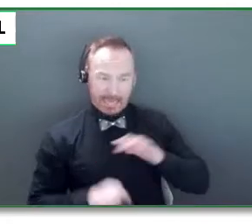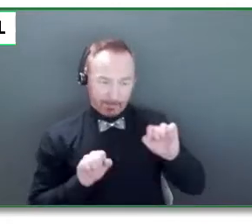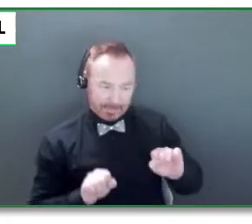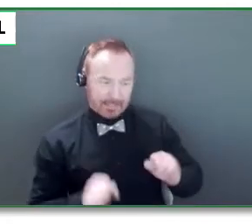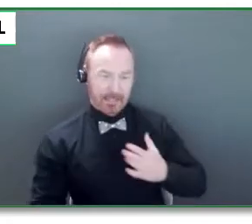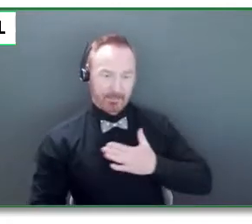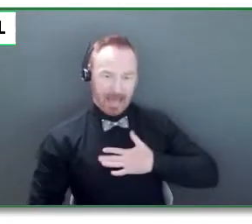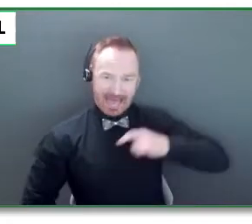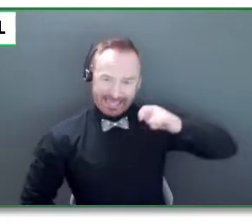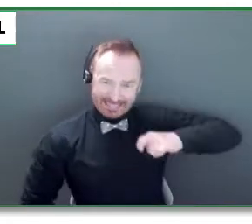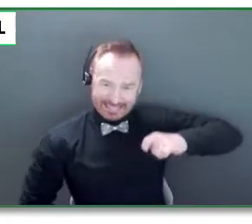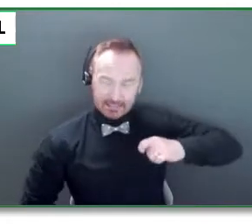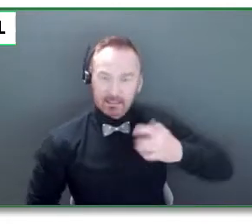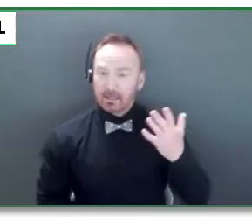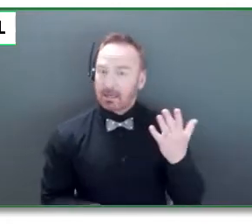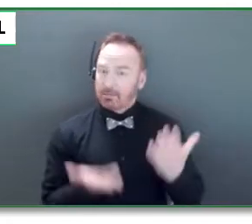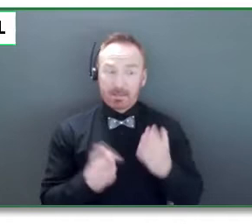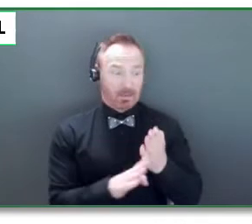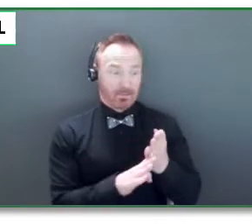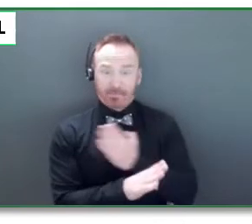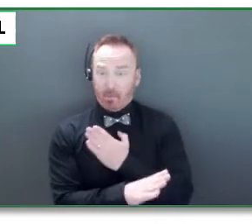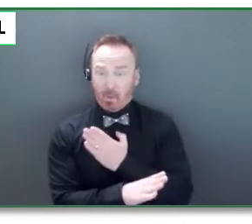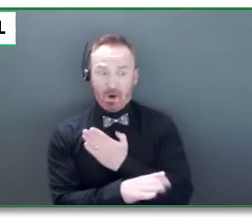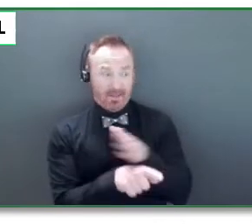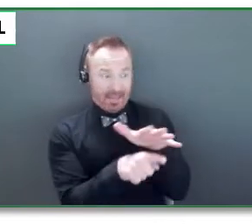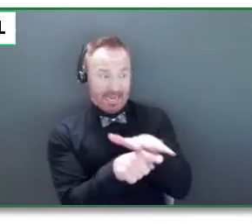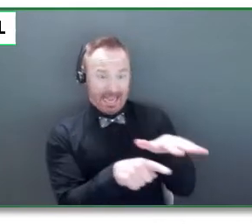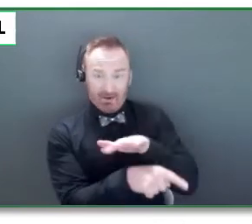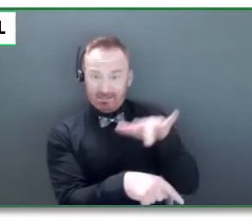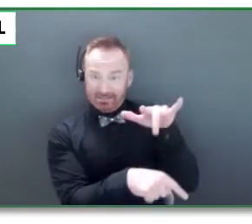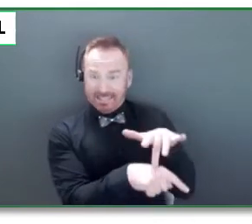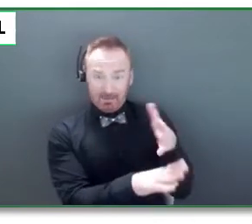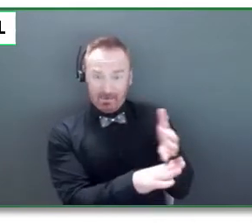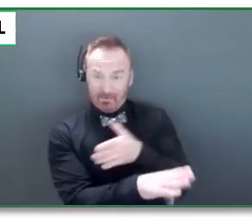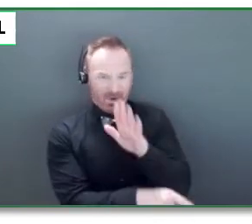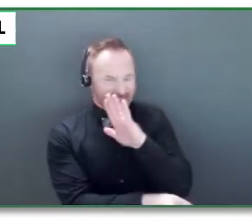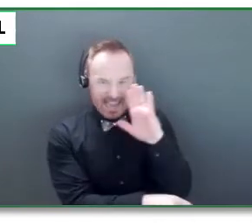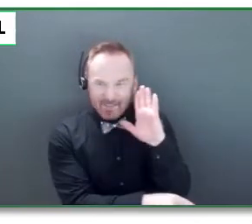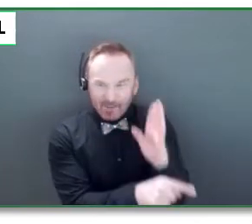you need in the park. Sometimes it could be because um you didn't get the right